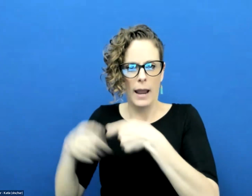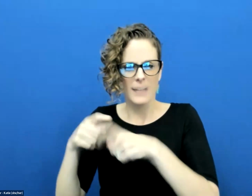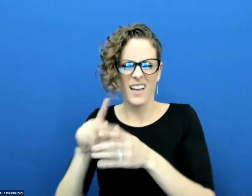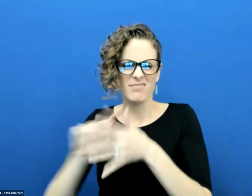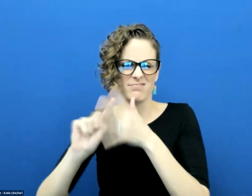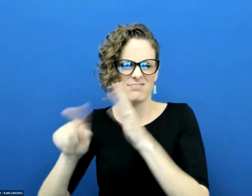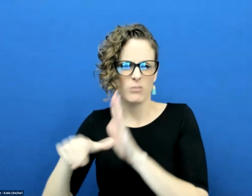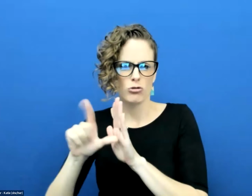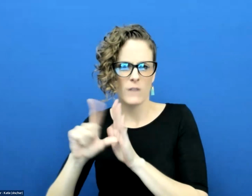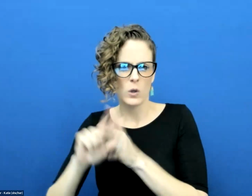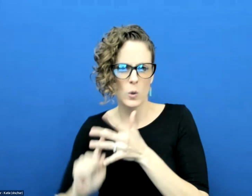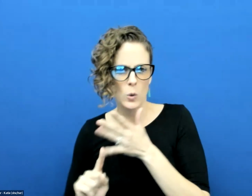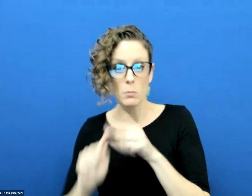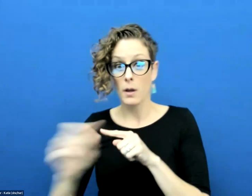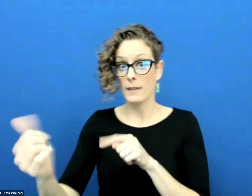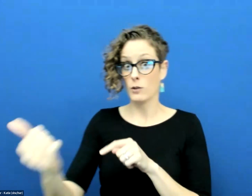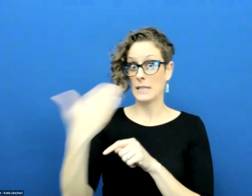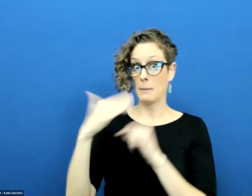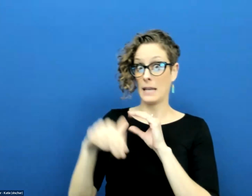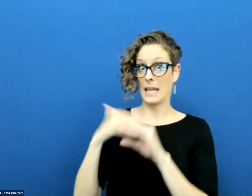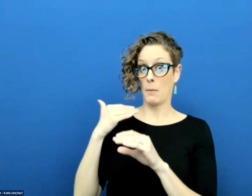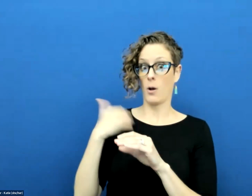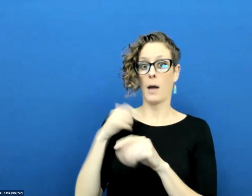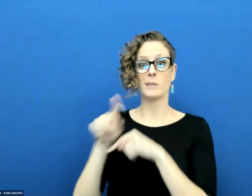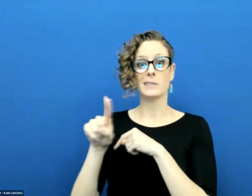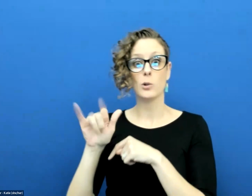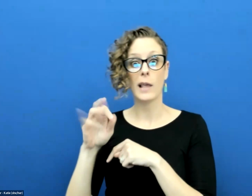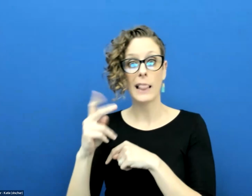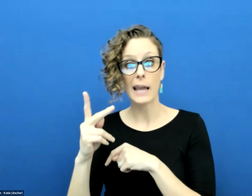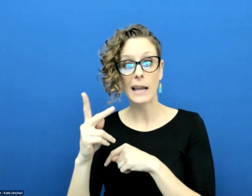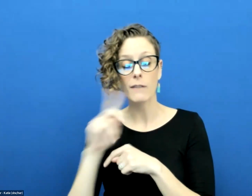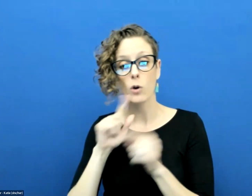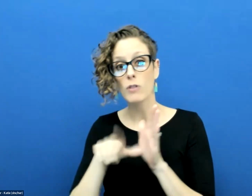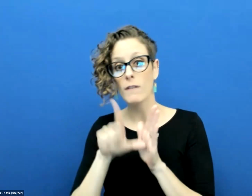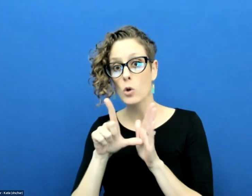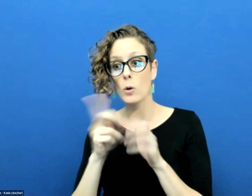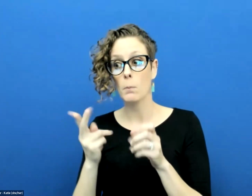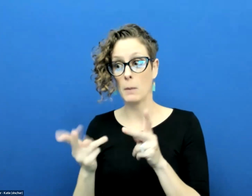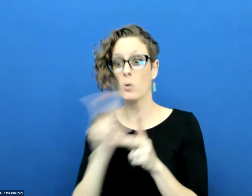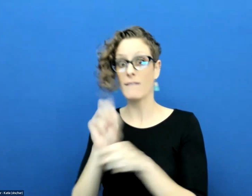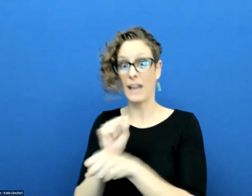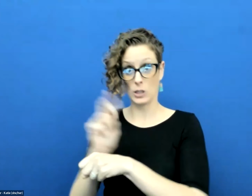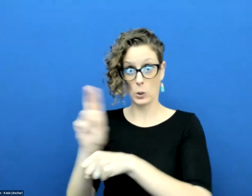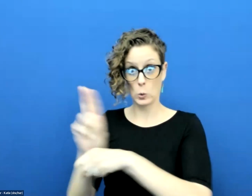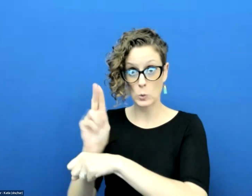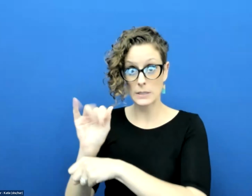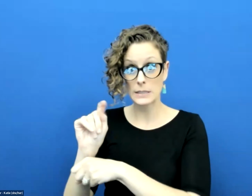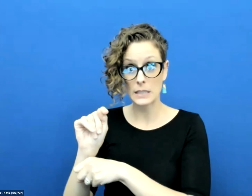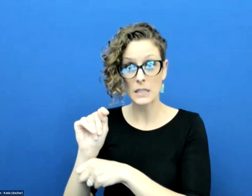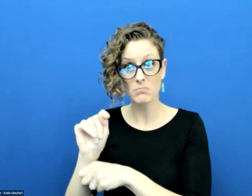I'll send you links to people who've reviewed it and shown it in action it's pretty clever I want